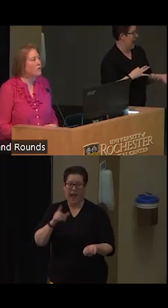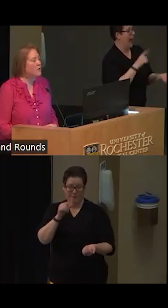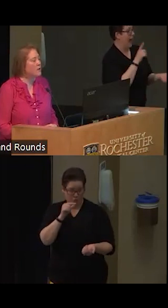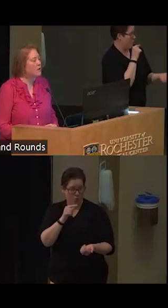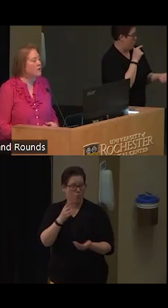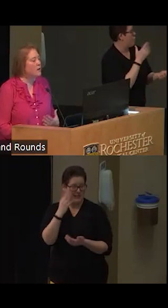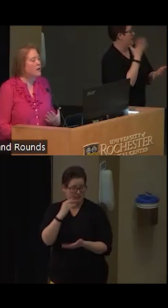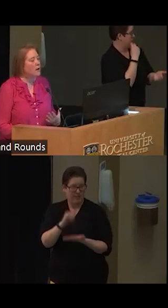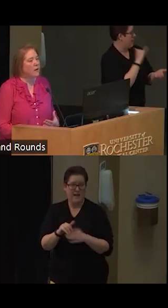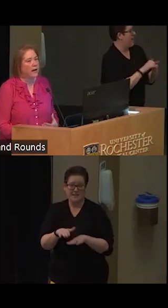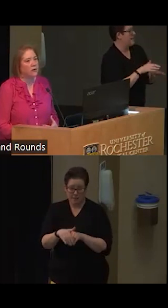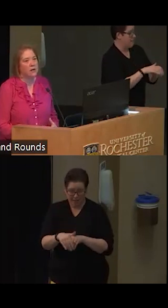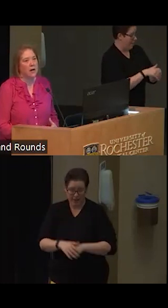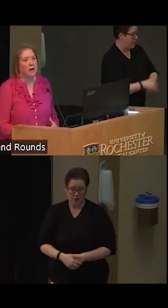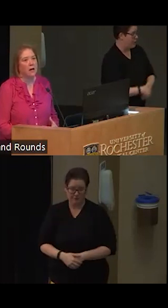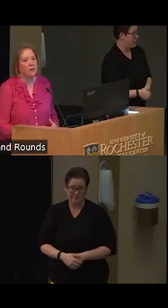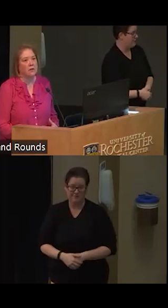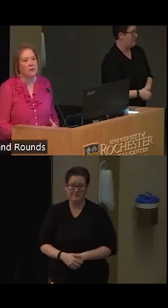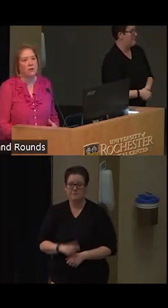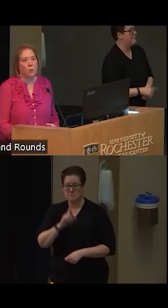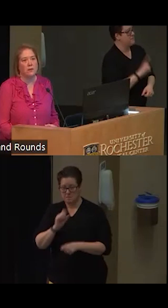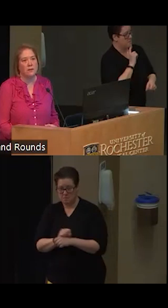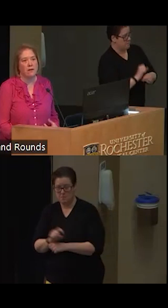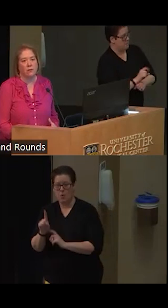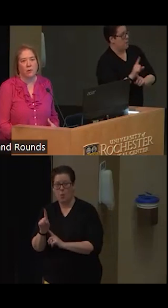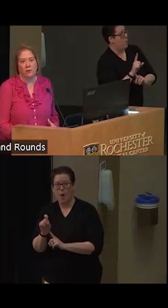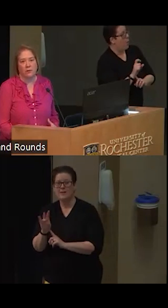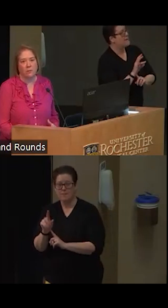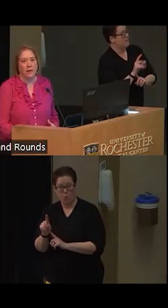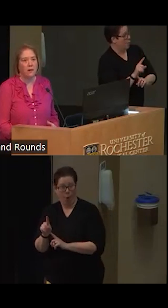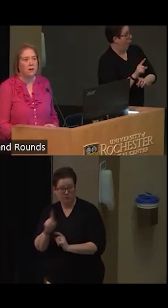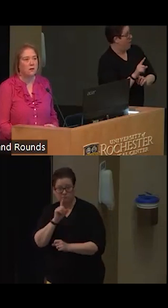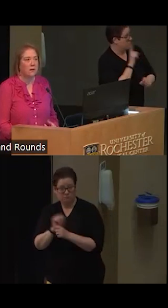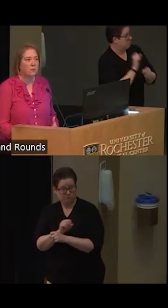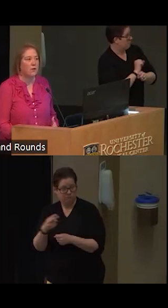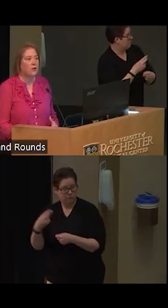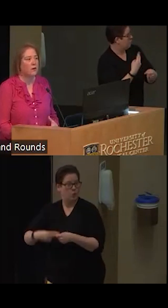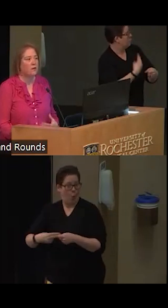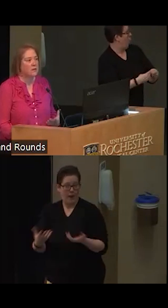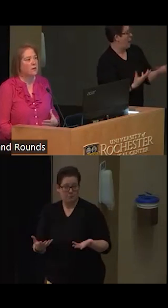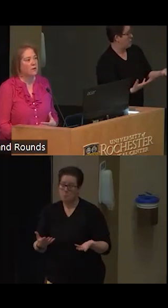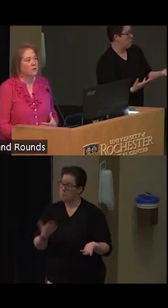this simulation and we actually got 171 staff to participate so that was pretty good considering it